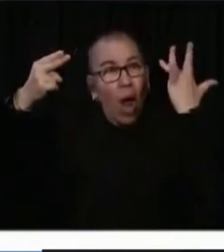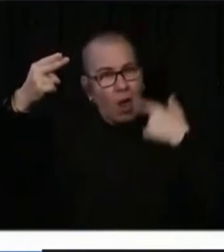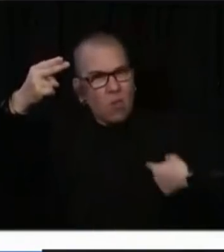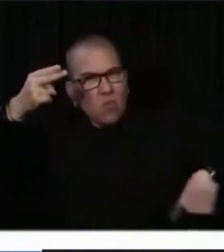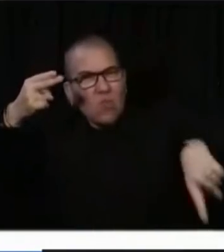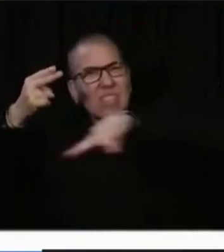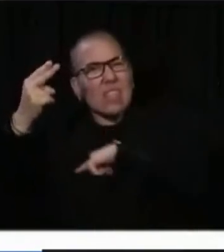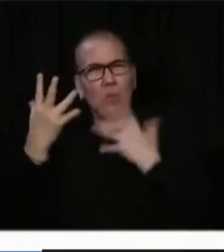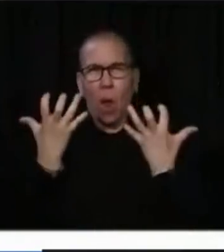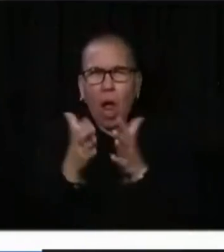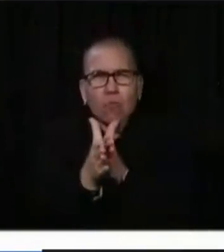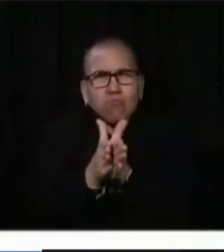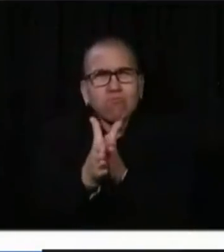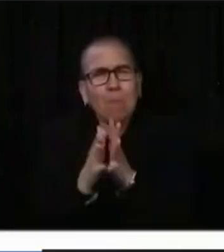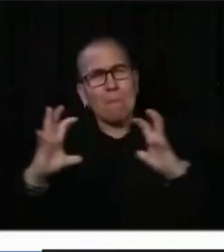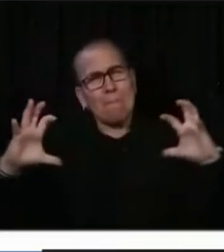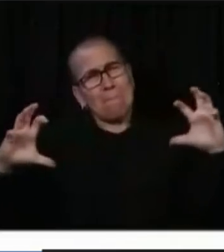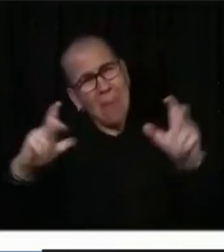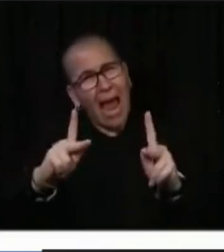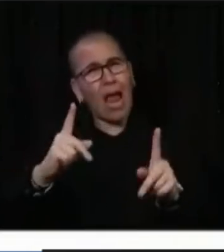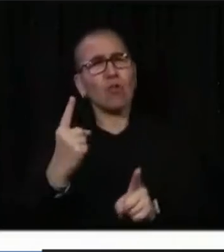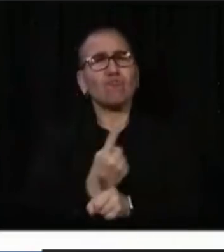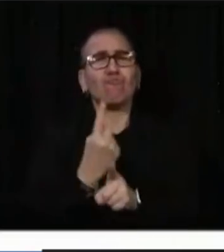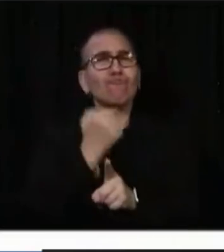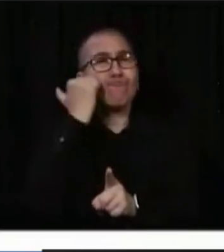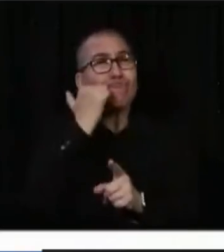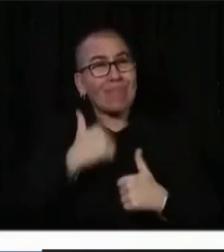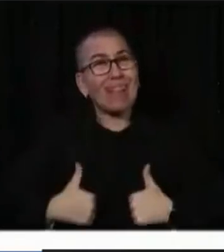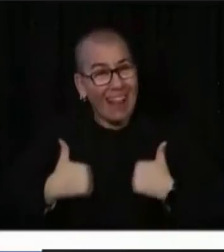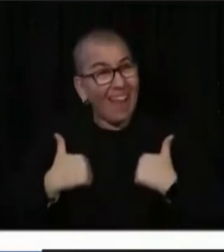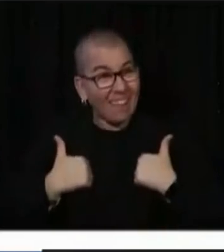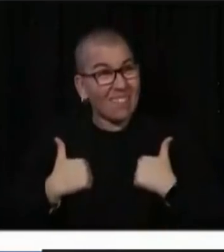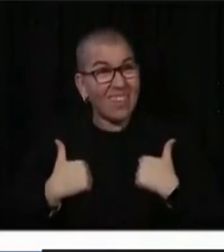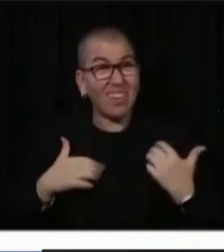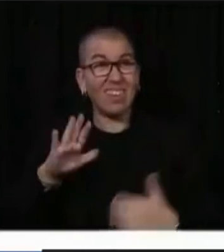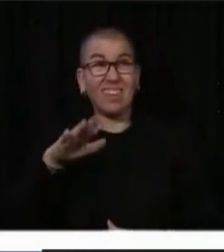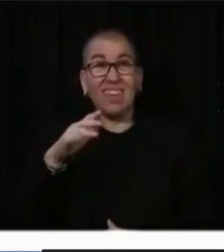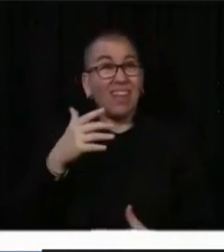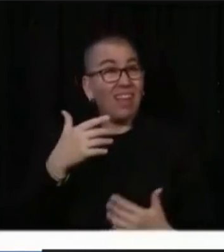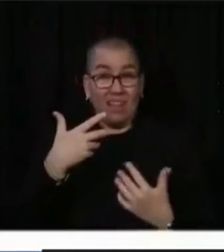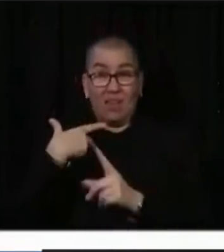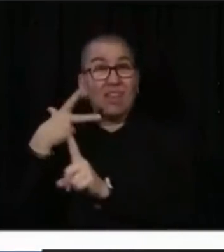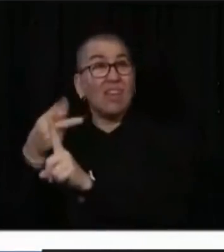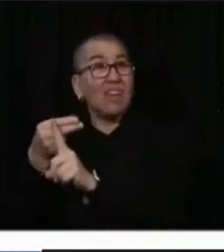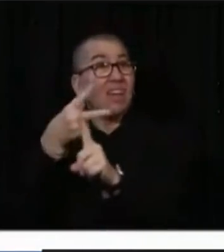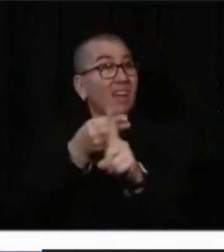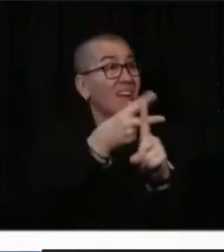THE PURPLE COLOR MEANS THE HIGHEST AMOUNT, RANGING ABOVE 90% IN MINNESOTA HAS THE HIGHEST UPTAKE WITH THE HIGHEST